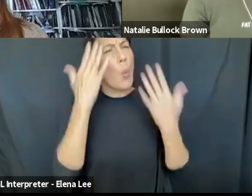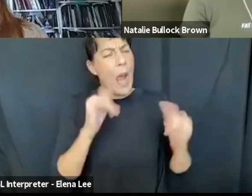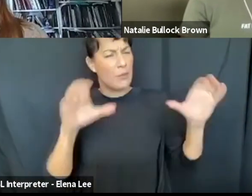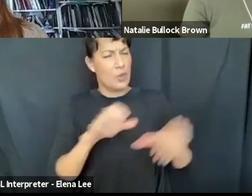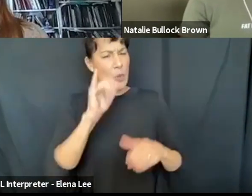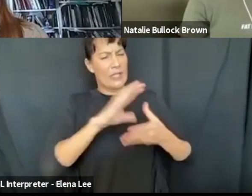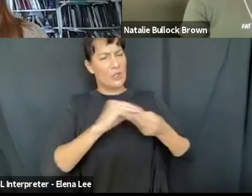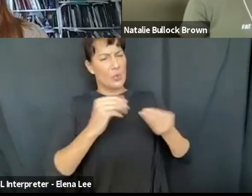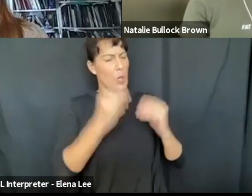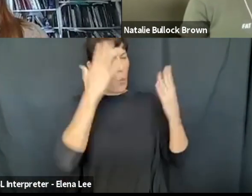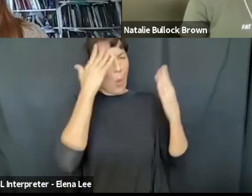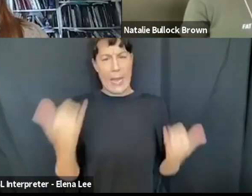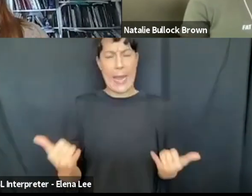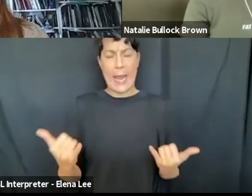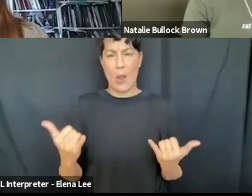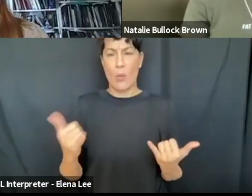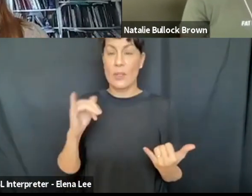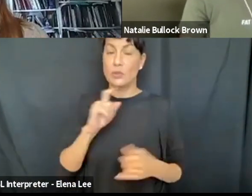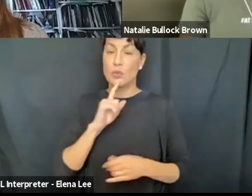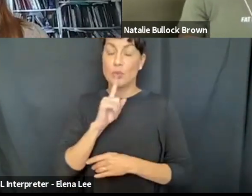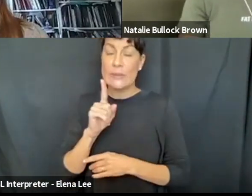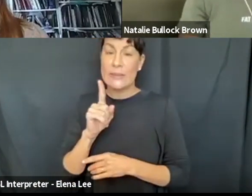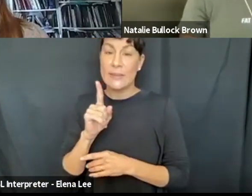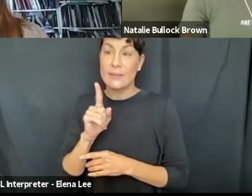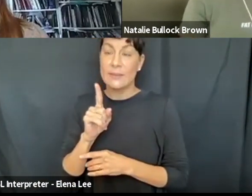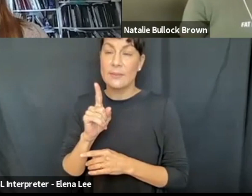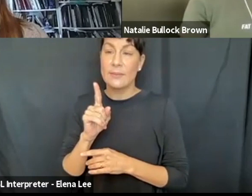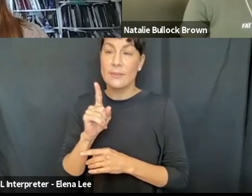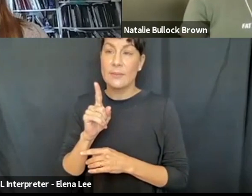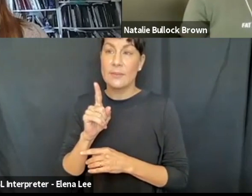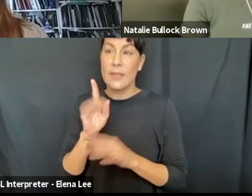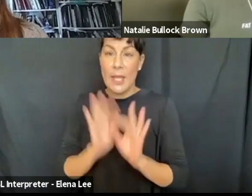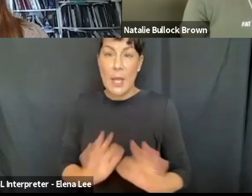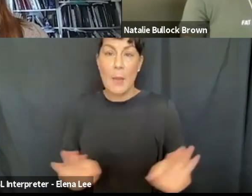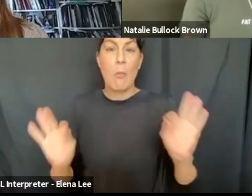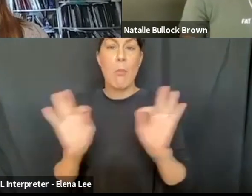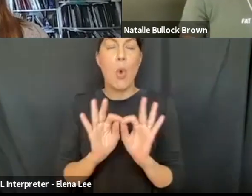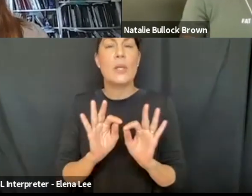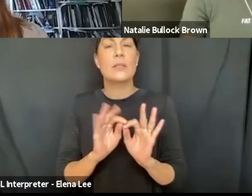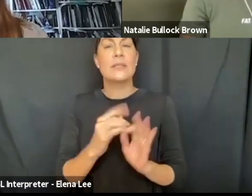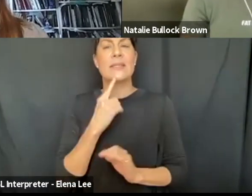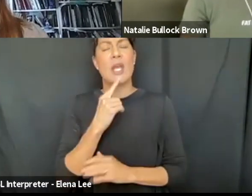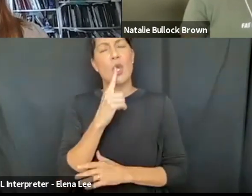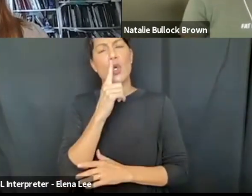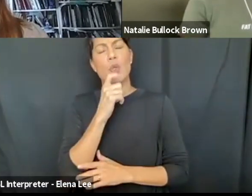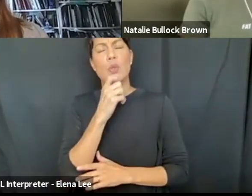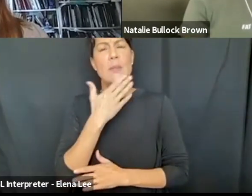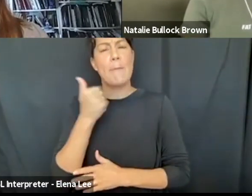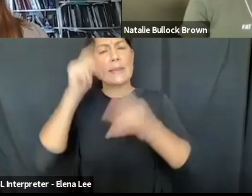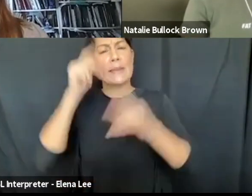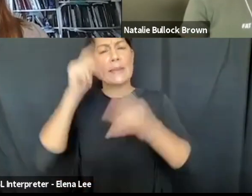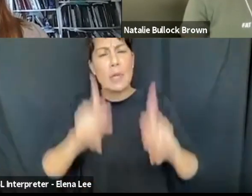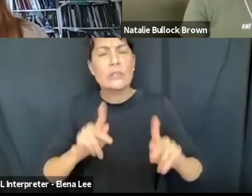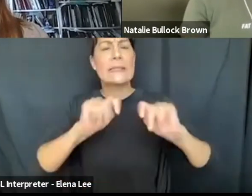Increasingly and importantly we're asking who is the best person or the best collection, the best team to tell this story?